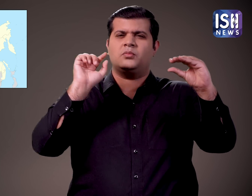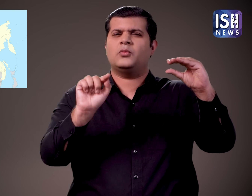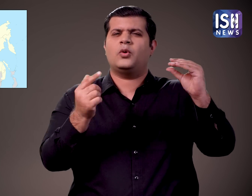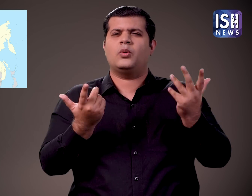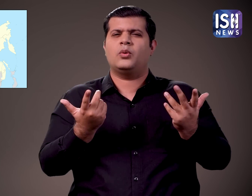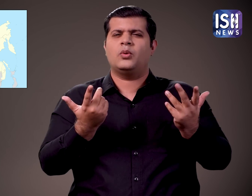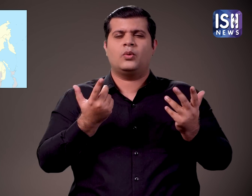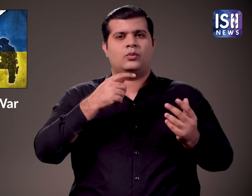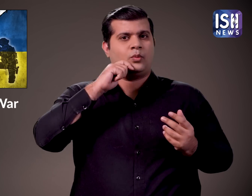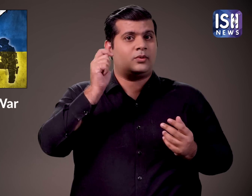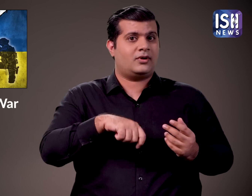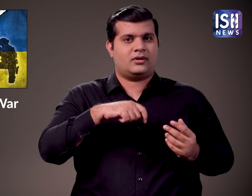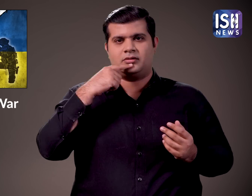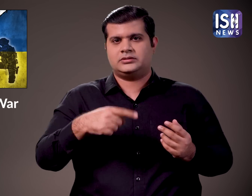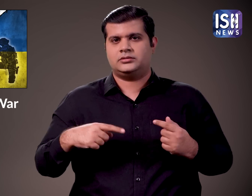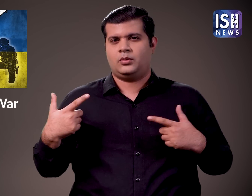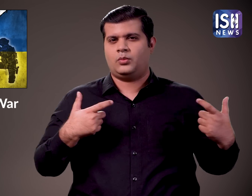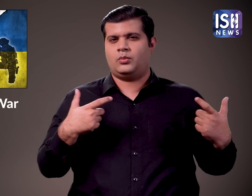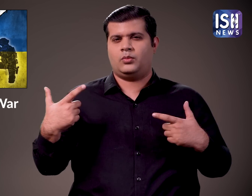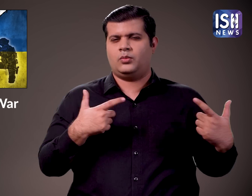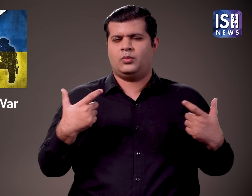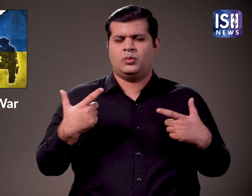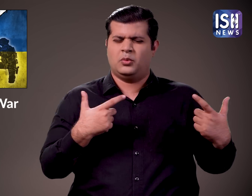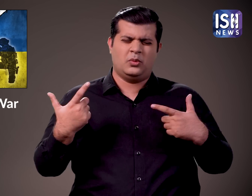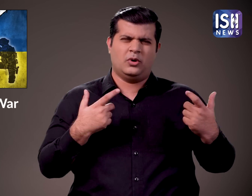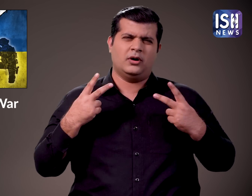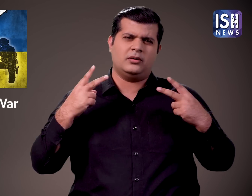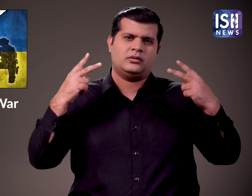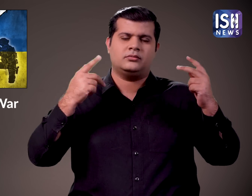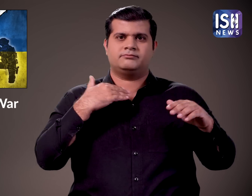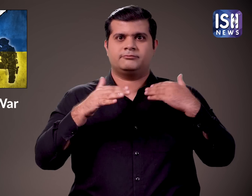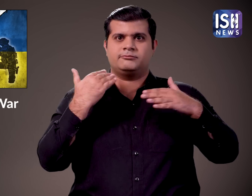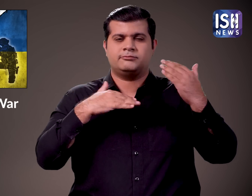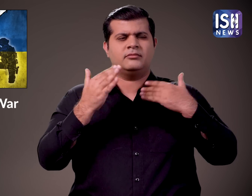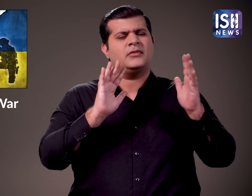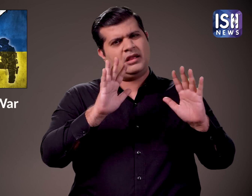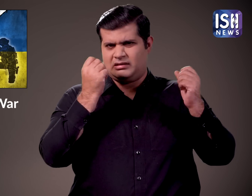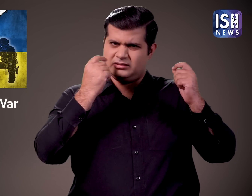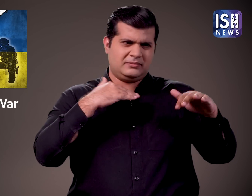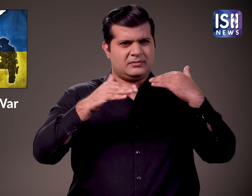Because of the ongoing Ukraine-Russia war, the death rate in Russia has accelerated.